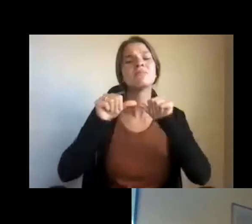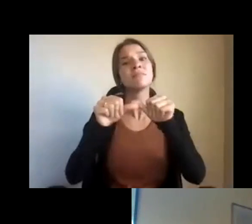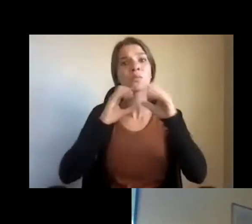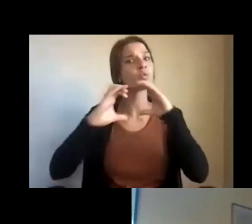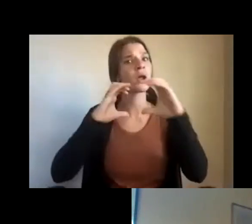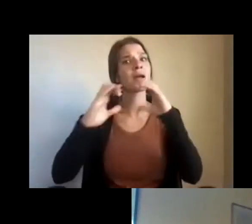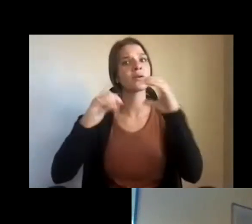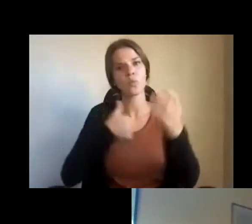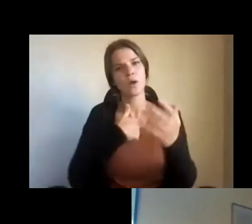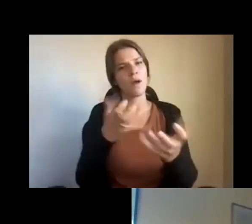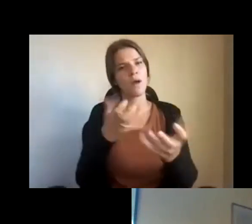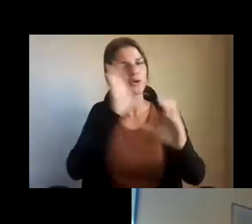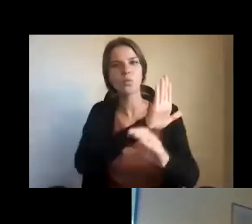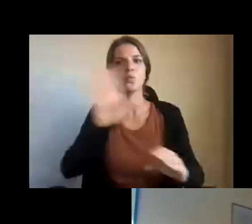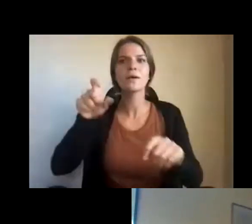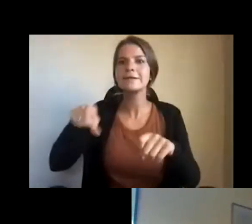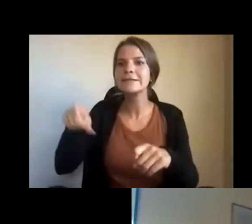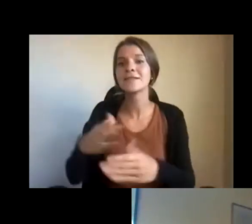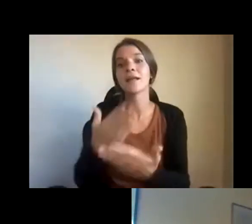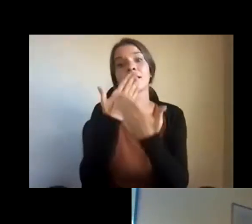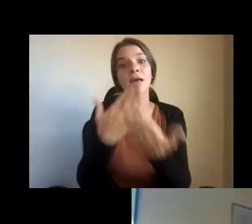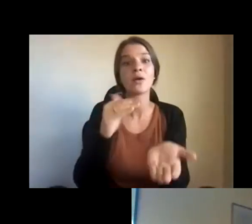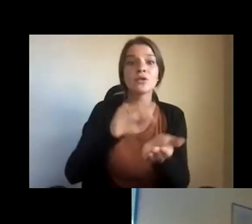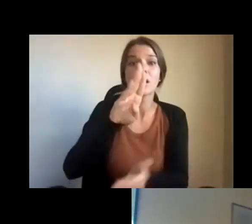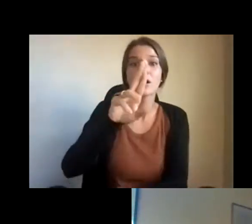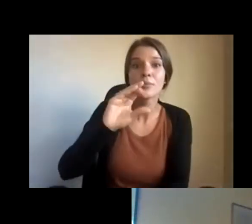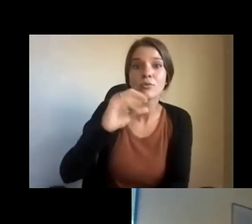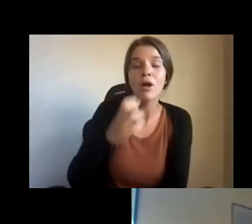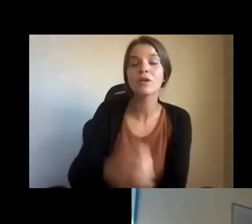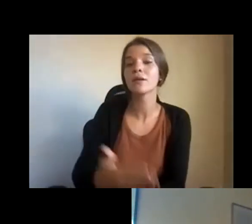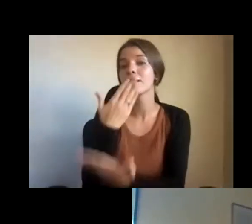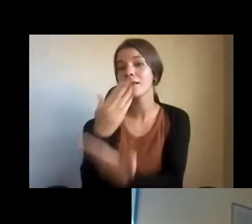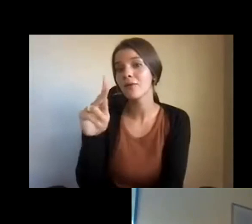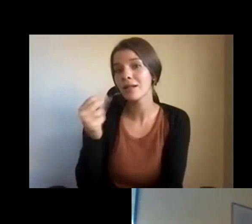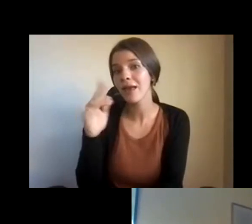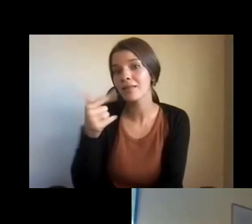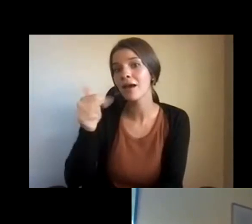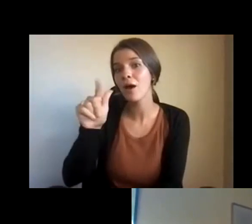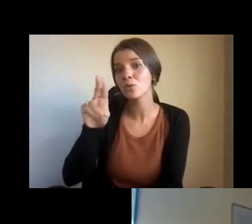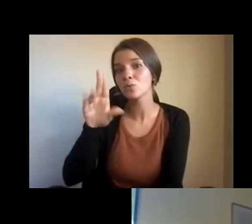what you need to know. Thank you Dr. Branche. Thank you Kathy Gallucci for your leadership.